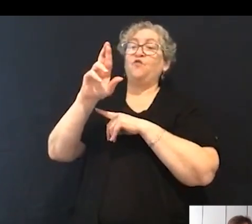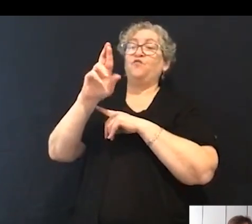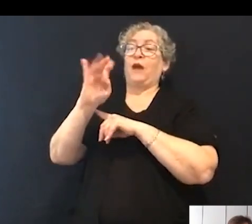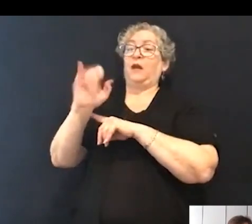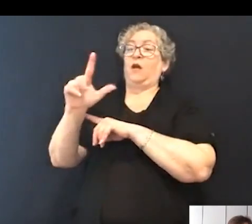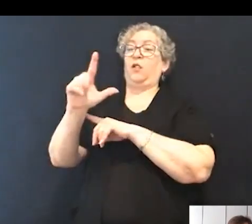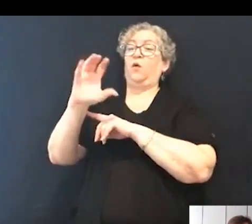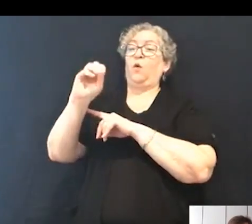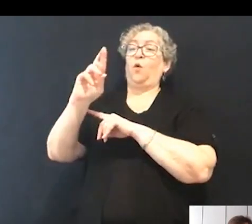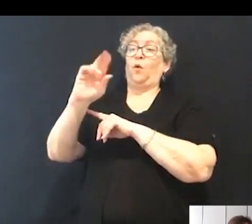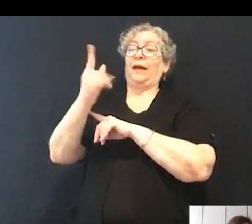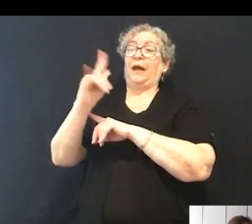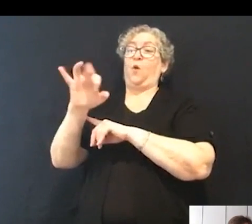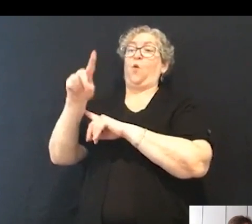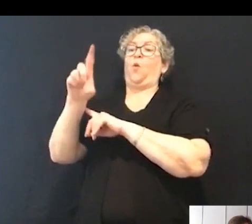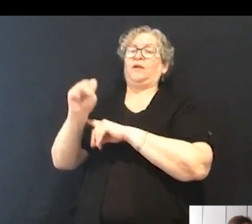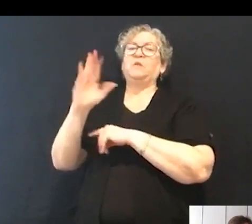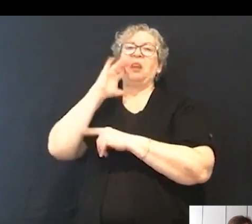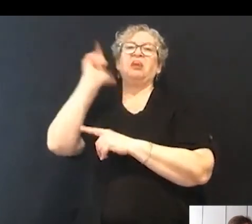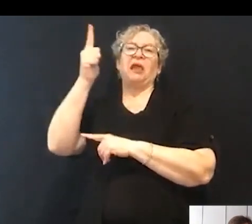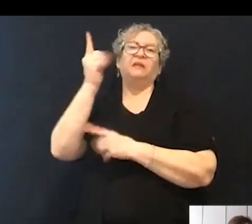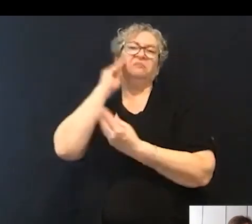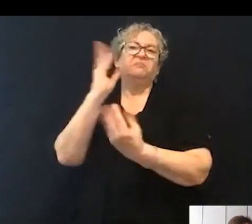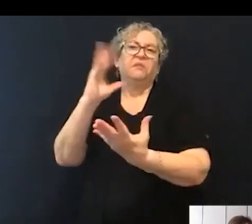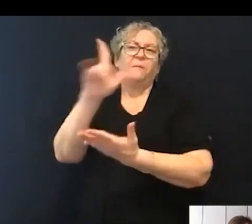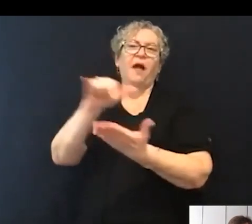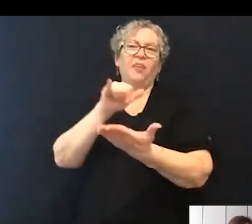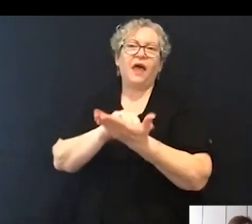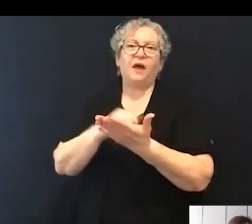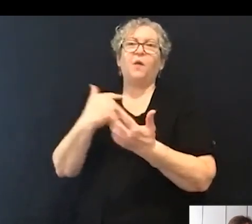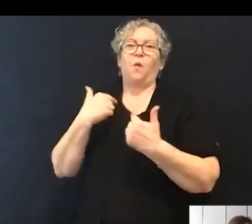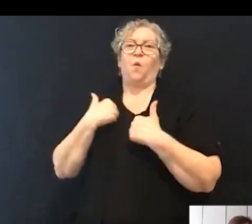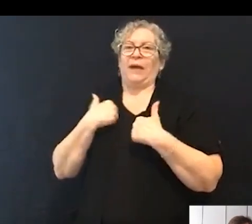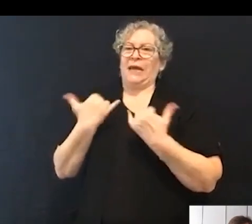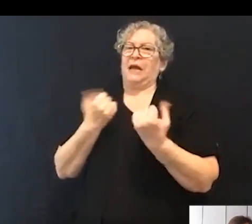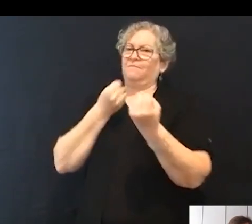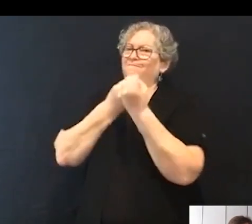It's important-- and this is something that we are advocating a lot--